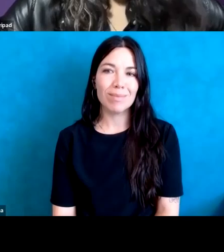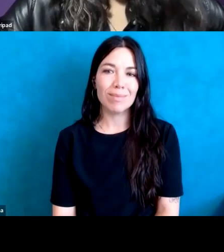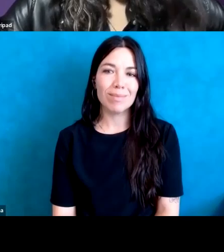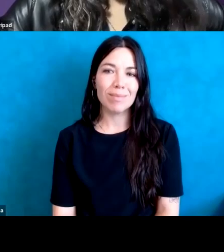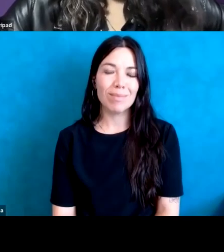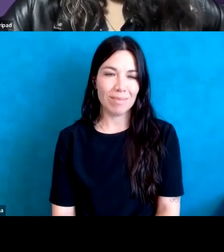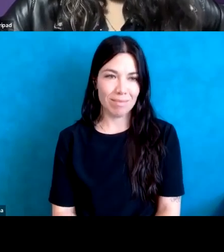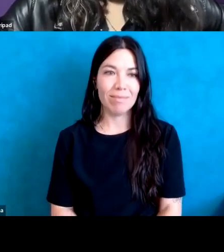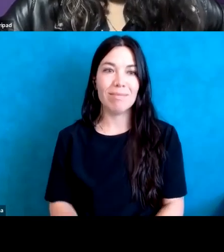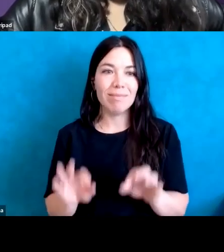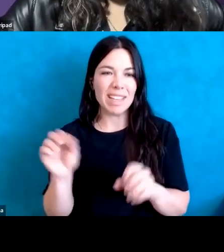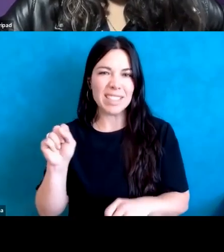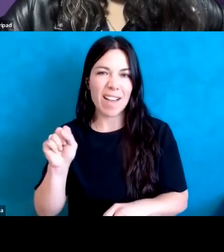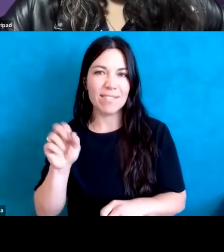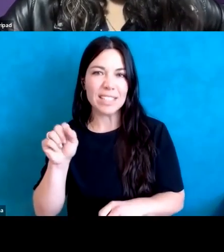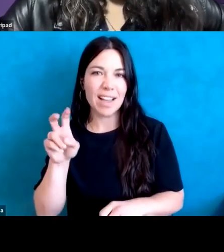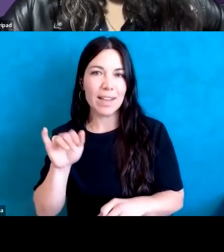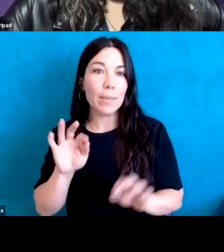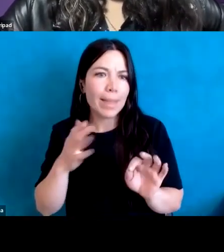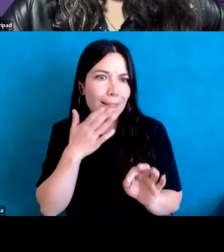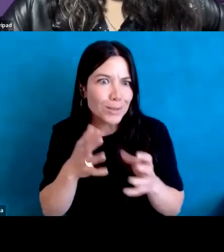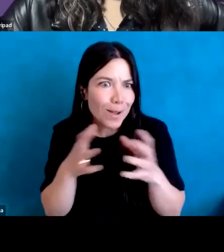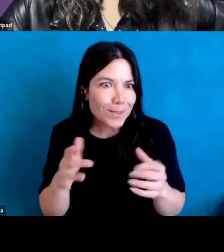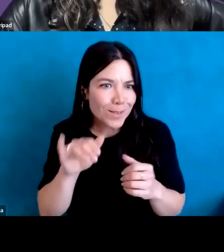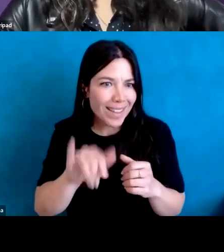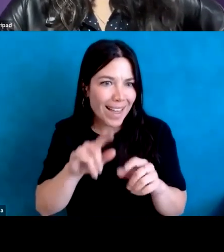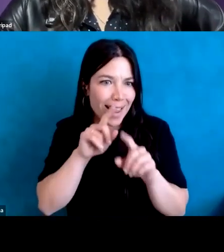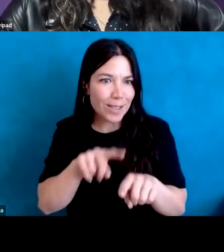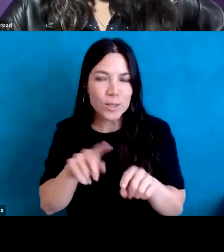Thank you so much for that answer. We have another question: